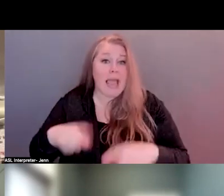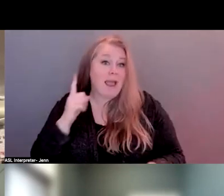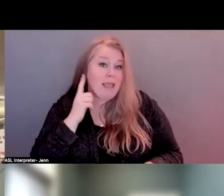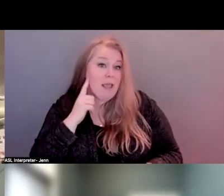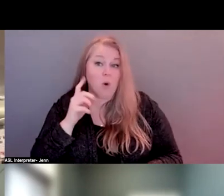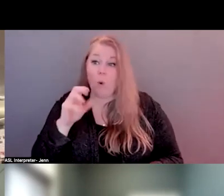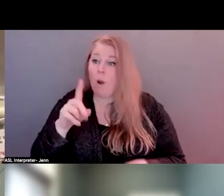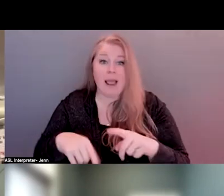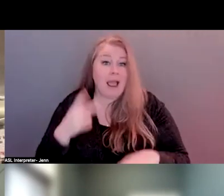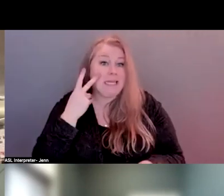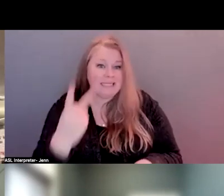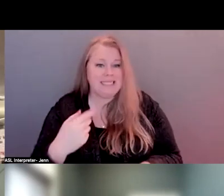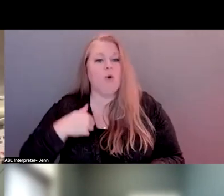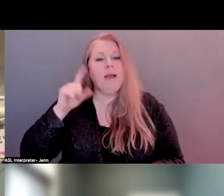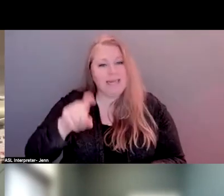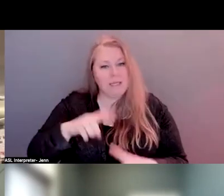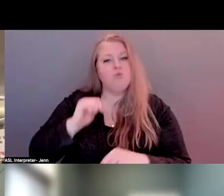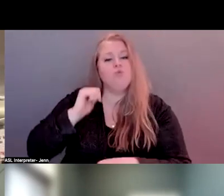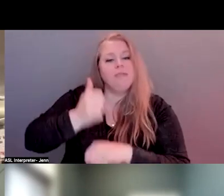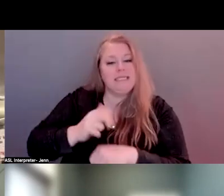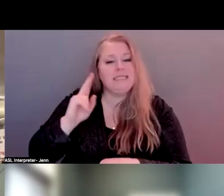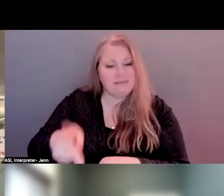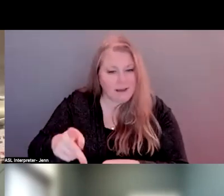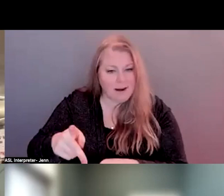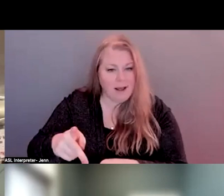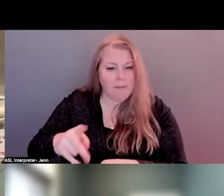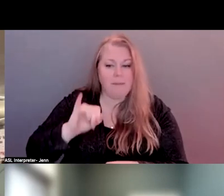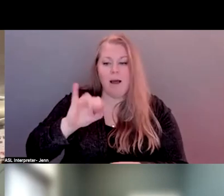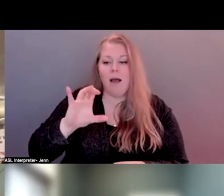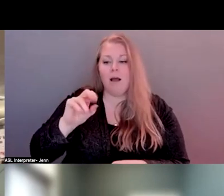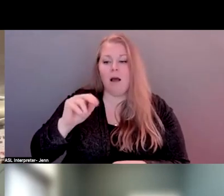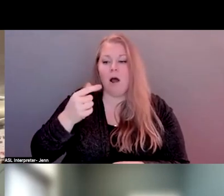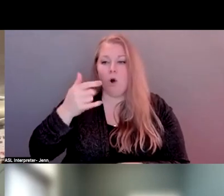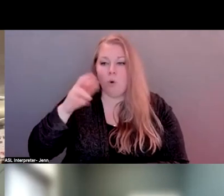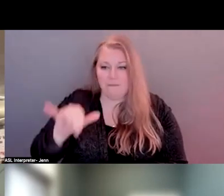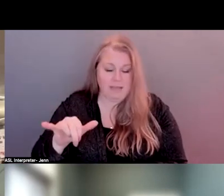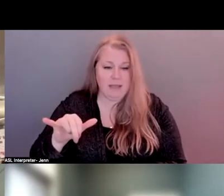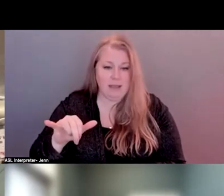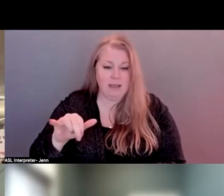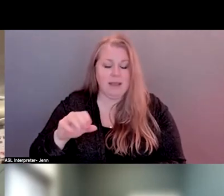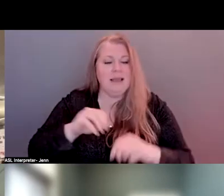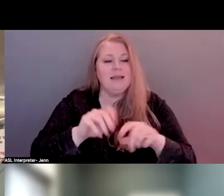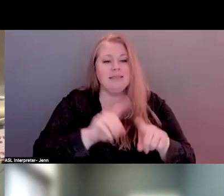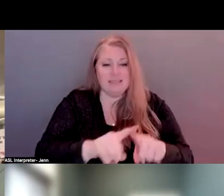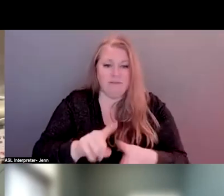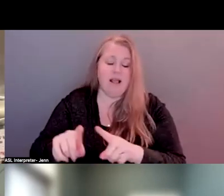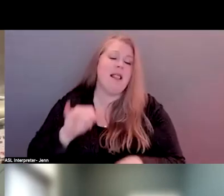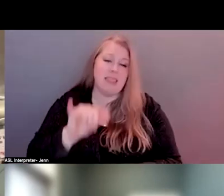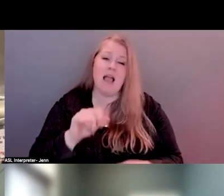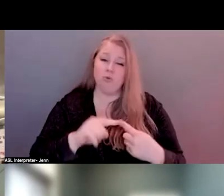So we would have to set up sort of iconography but in all sorts -- -yeah. That would be to me, number one.